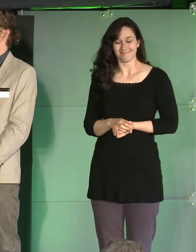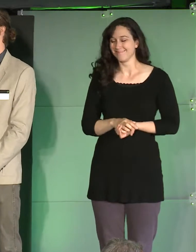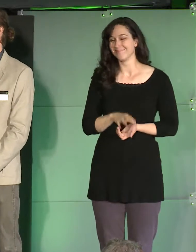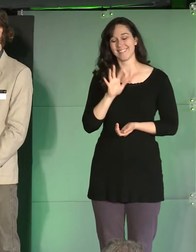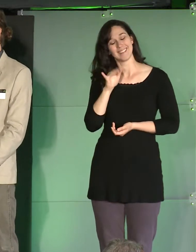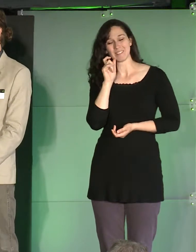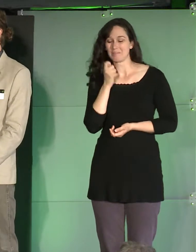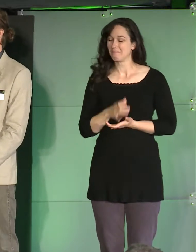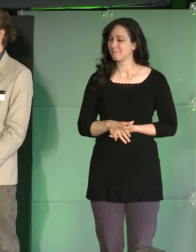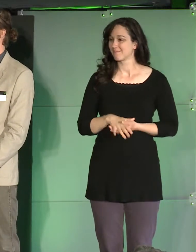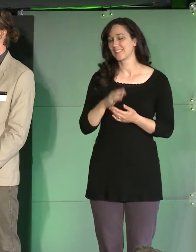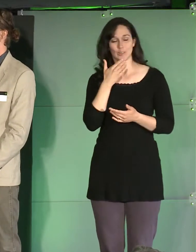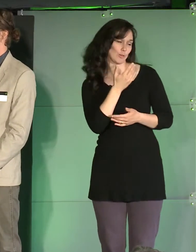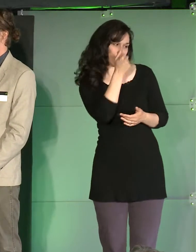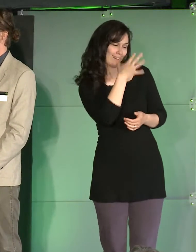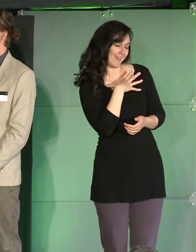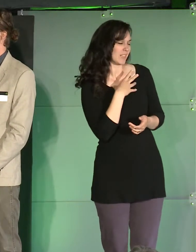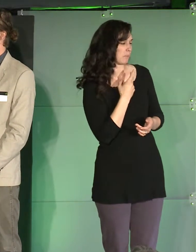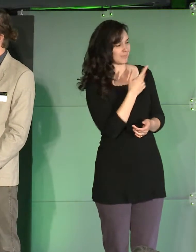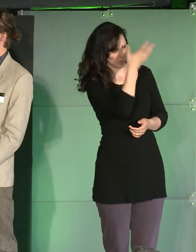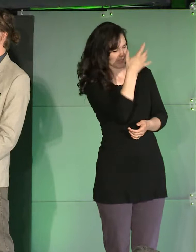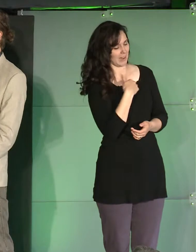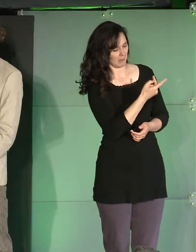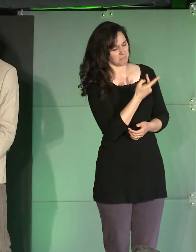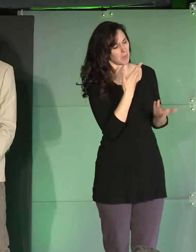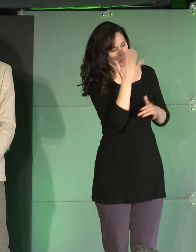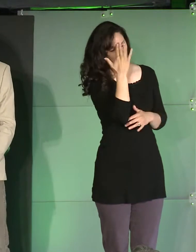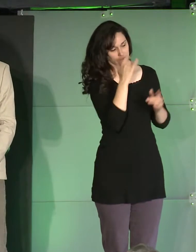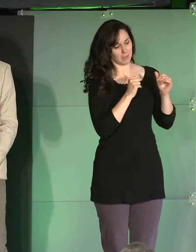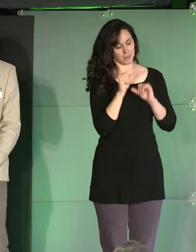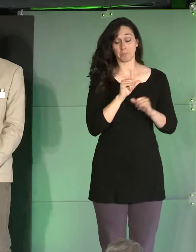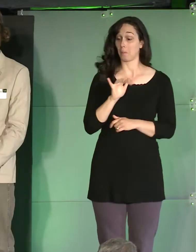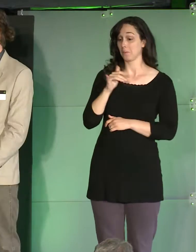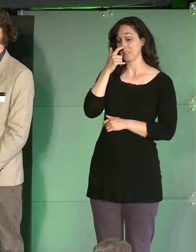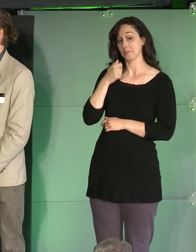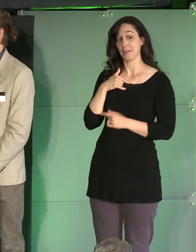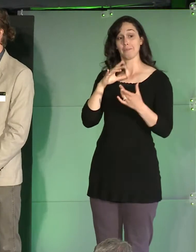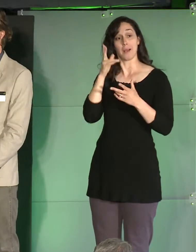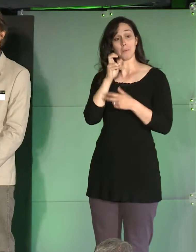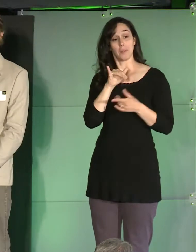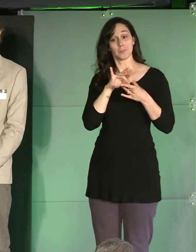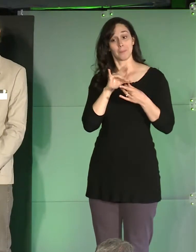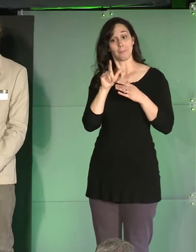He's a good guy. Actually, he and I, we know each other kind of. Oh, interesting. I'll have to hear that one later.